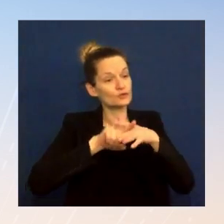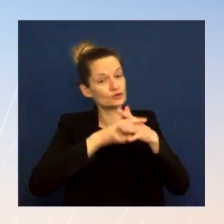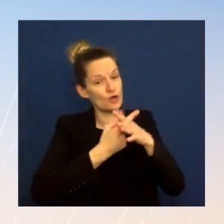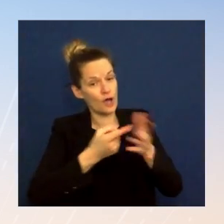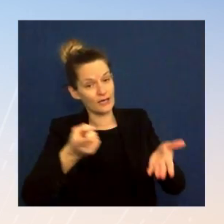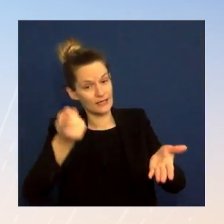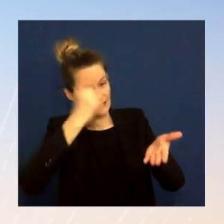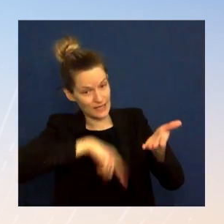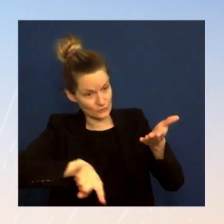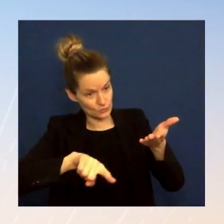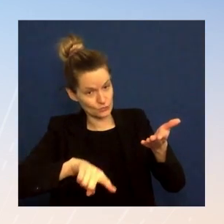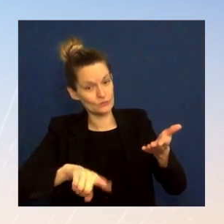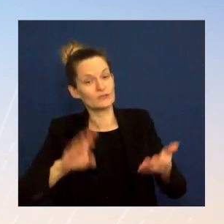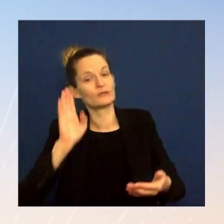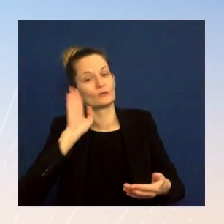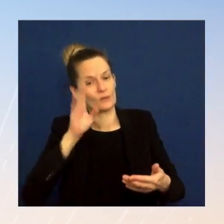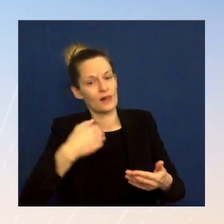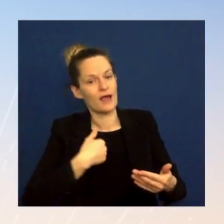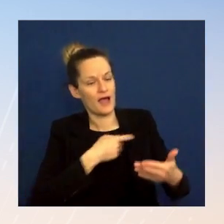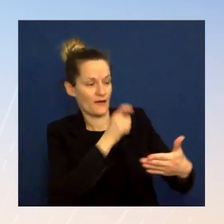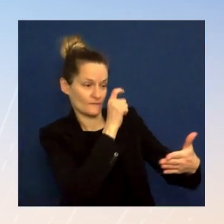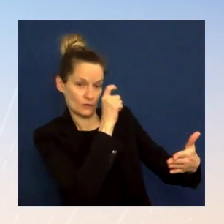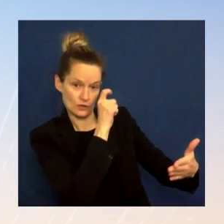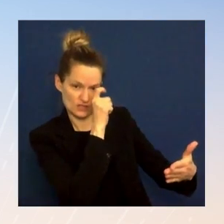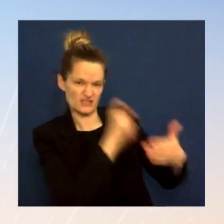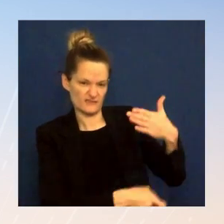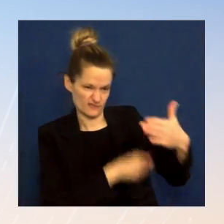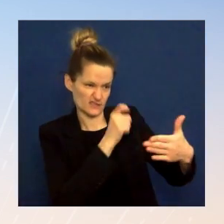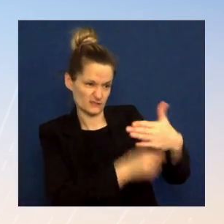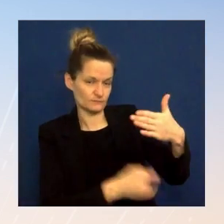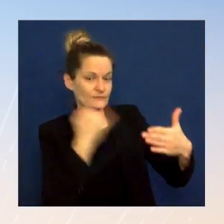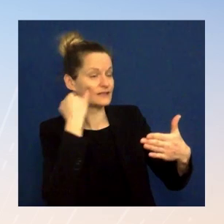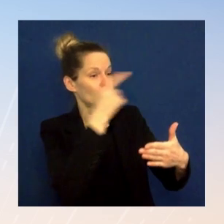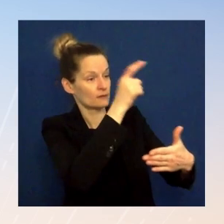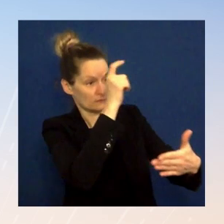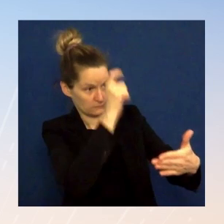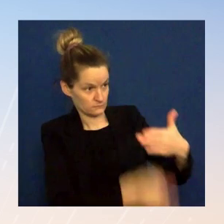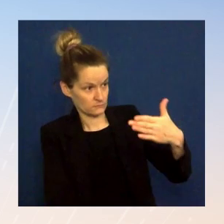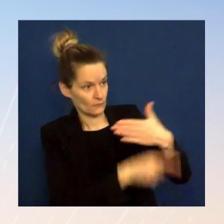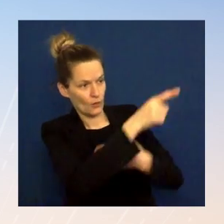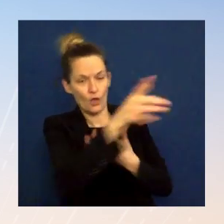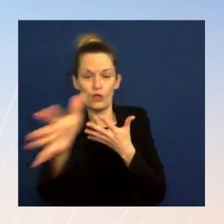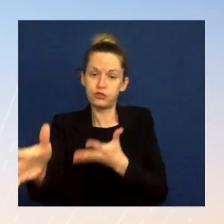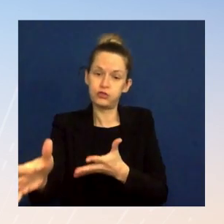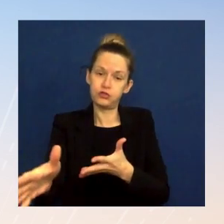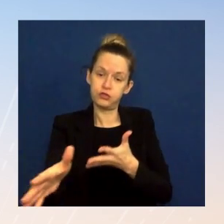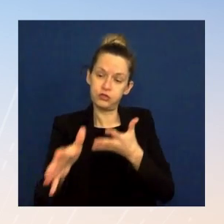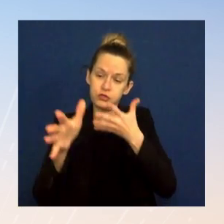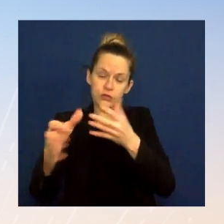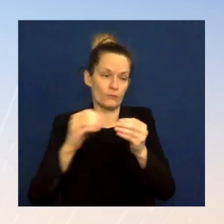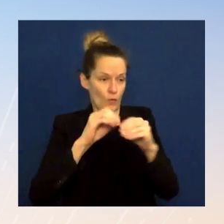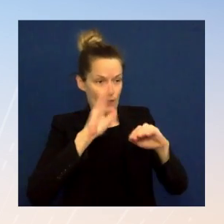and $100 per container scheduled to be moved by rail that has dwelled three days or more. The charge will increase $100 per container per day.